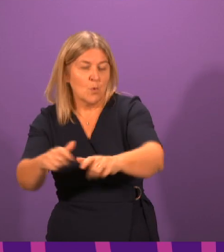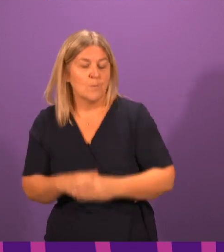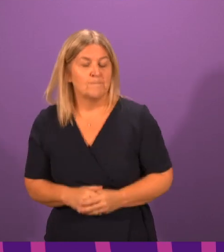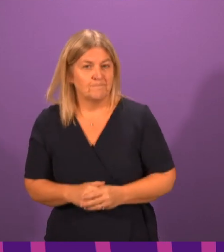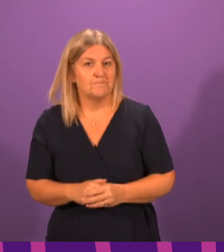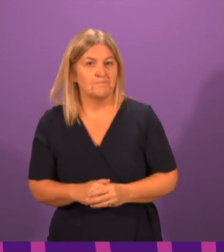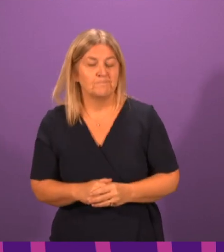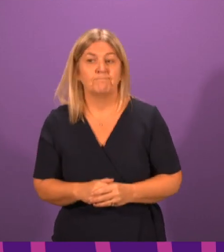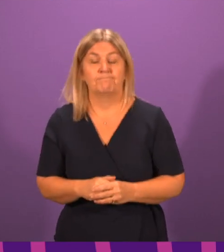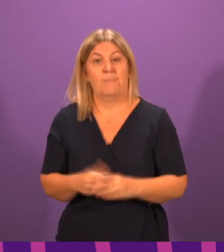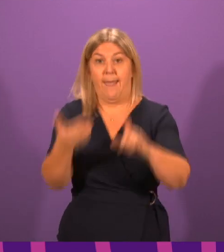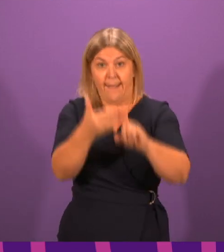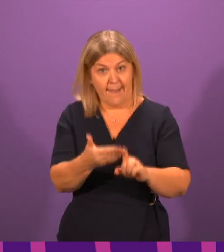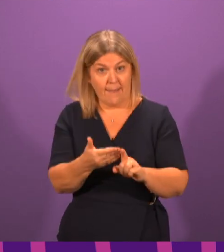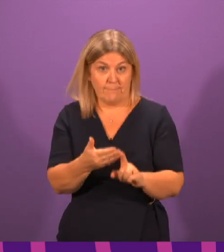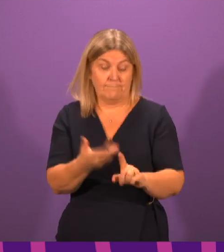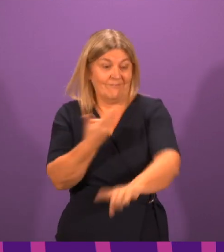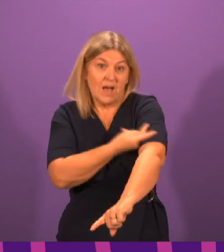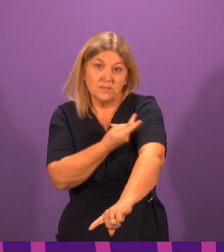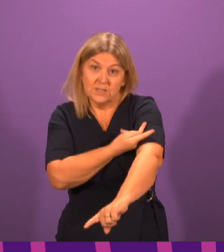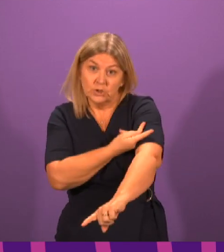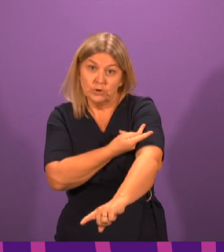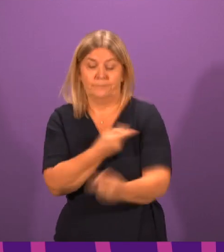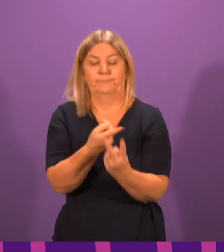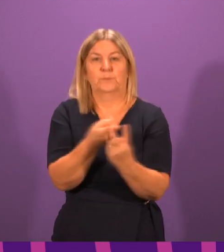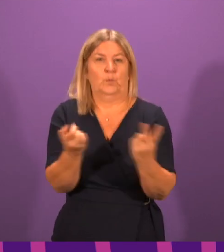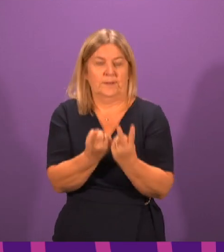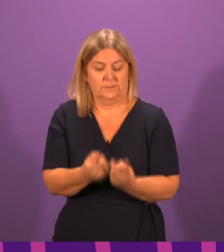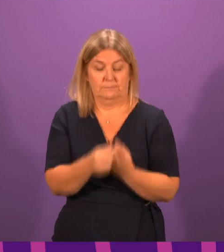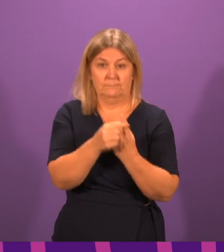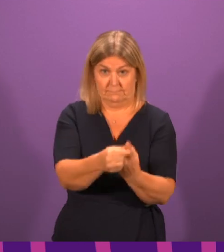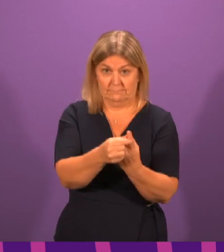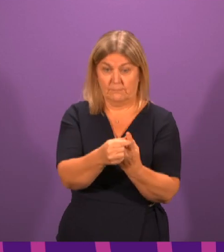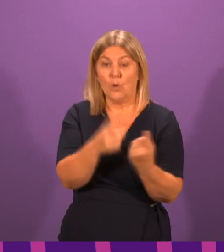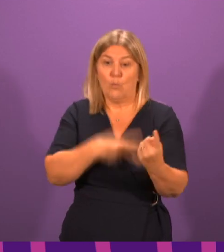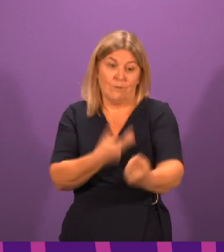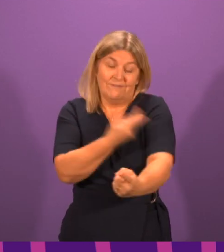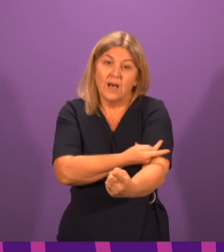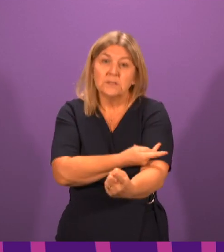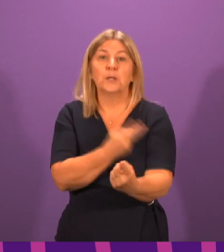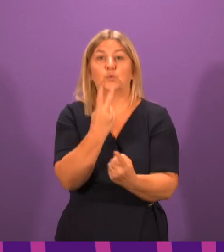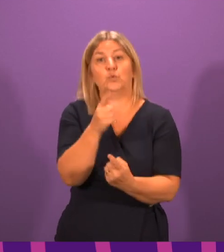Our objectives on vaccinations are twofold: to vaccinate nearly 2.5 million people for flu—an